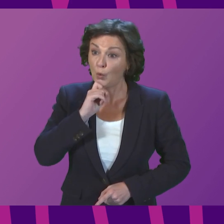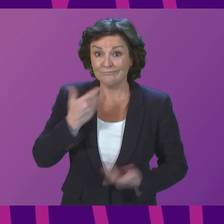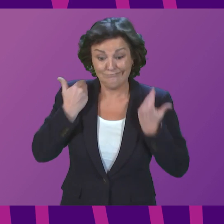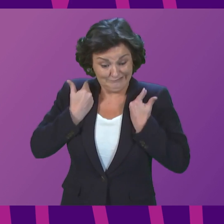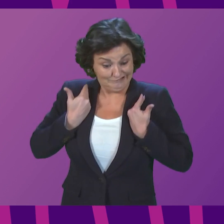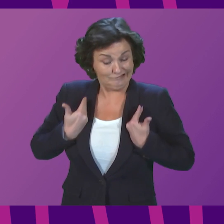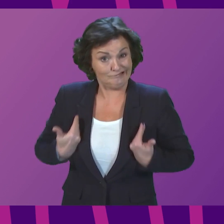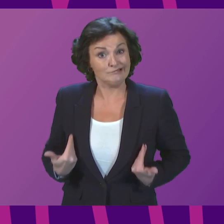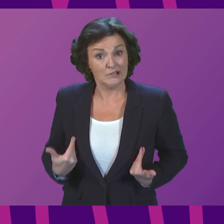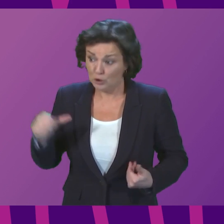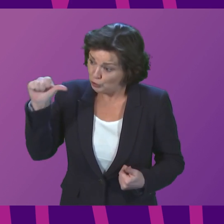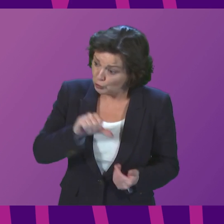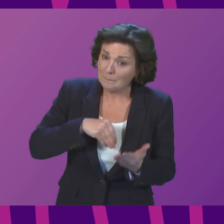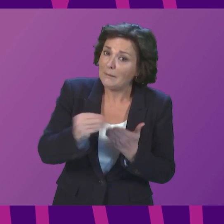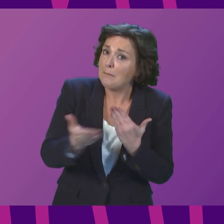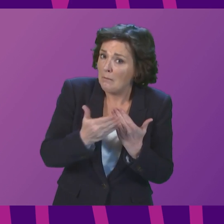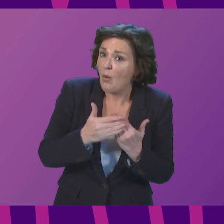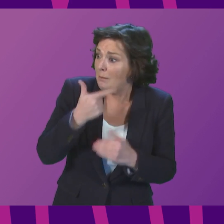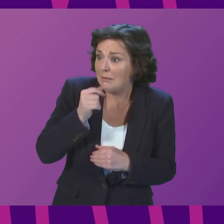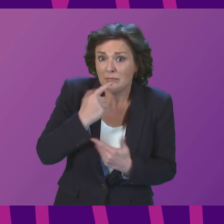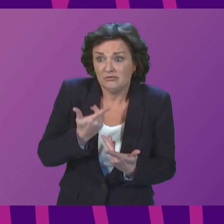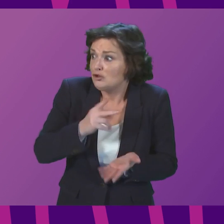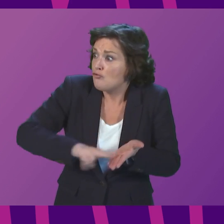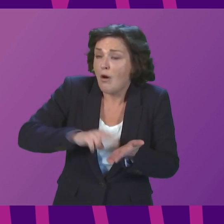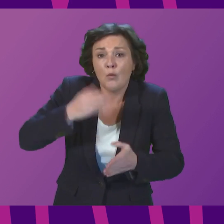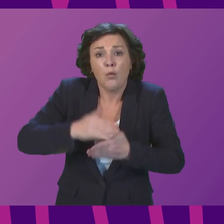including oil and gas companies, that have rising profits.